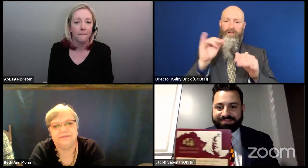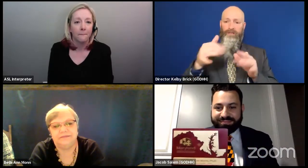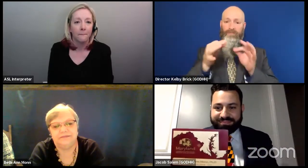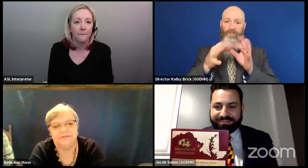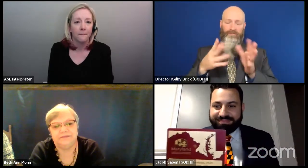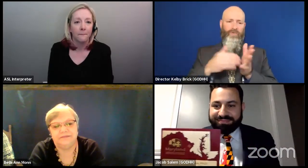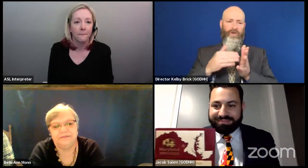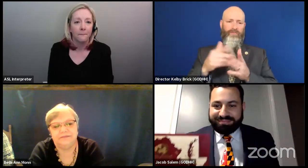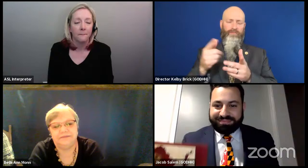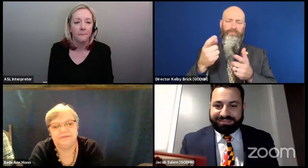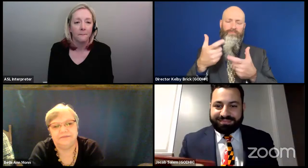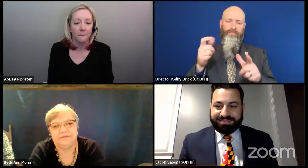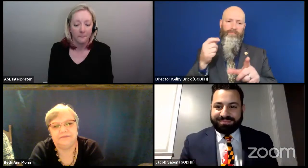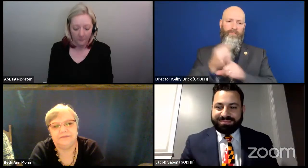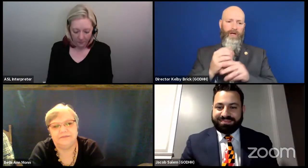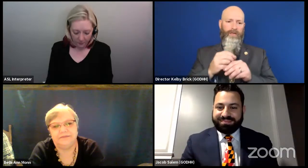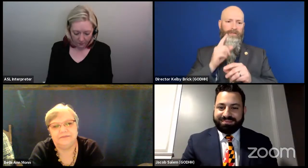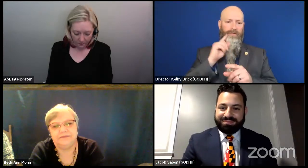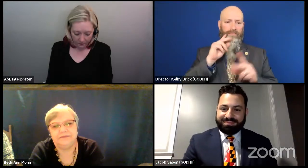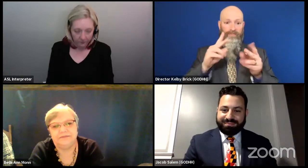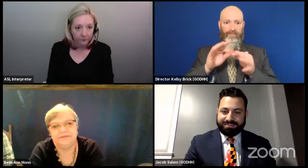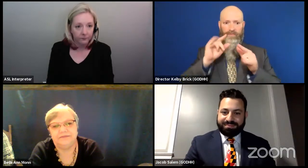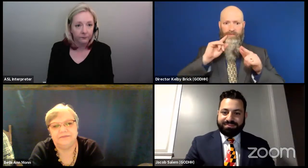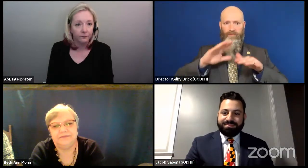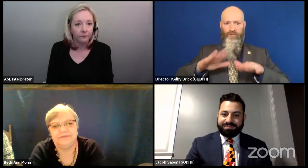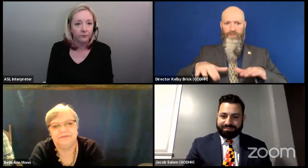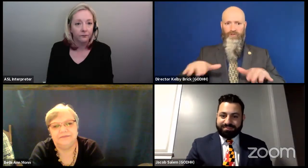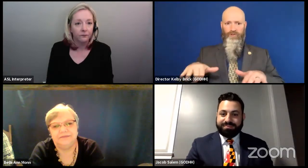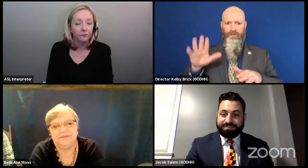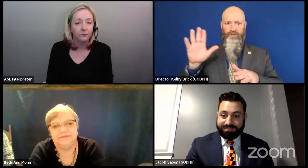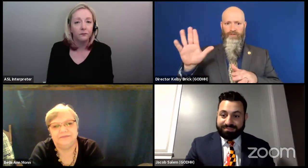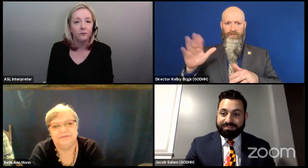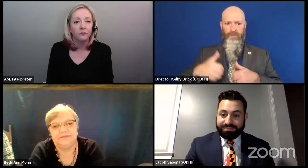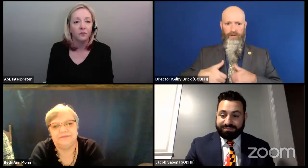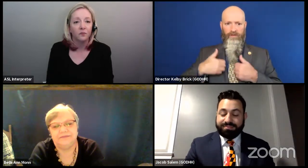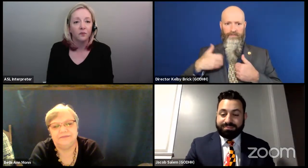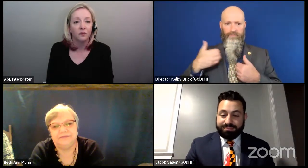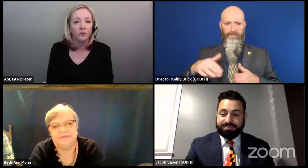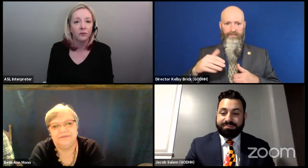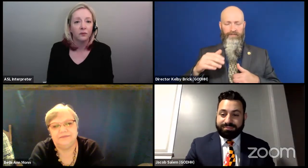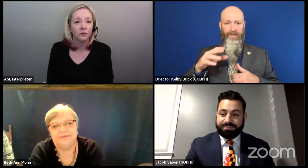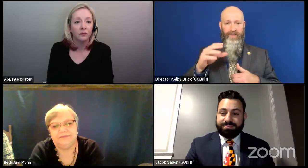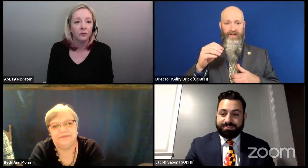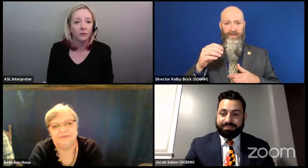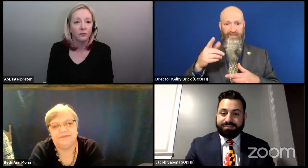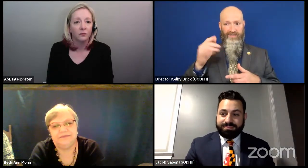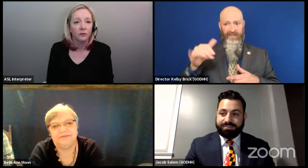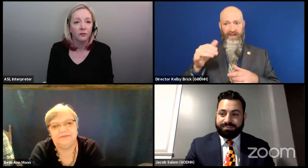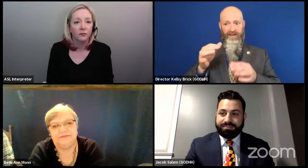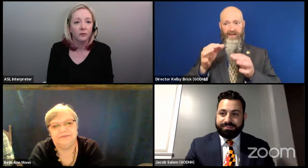As we all know, it's important. Interpreters in the educational setting make a huge impact